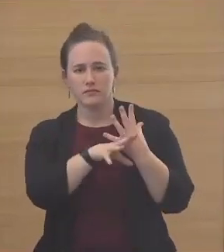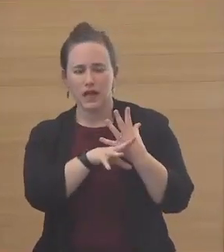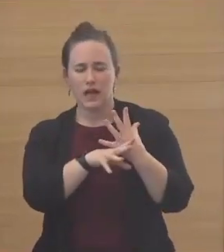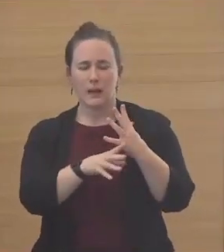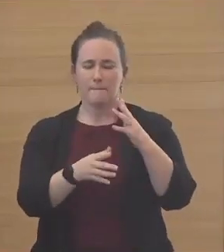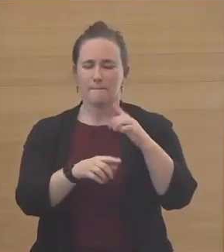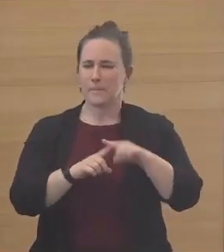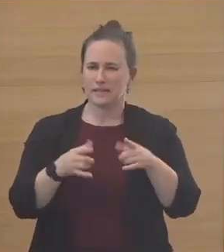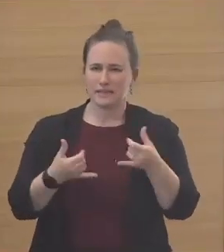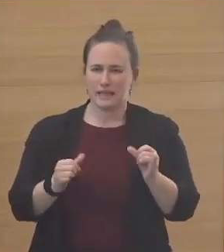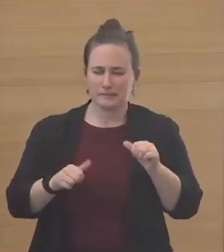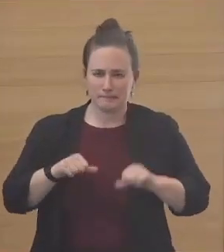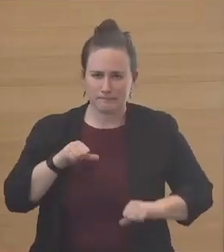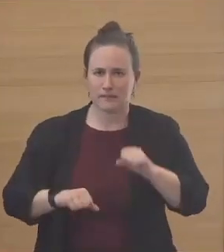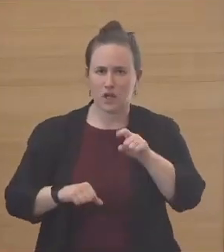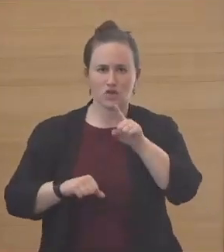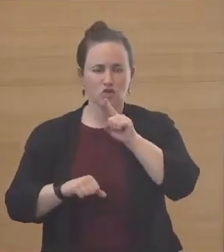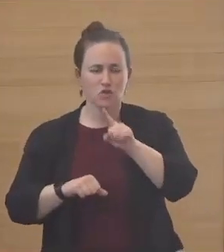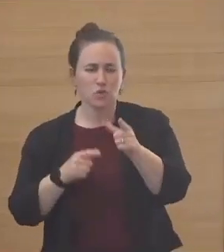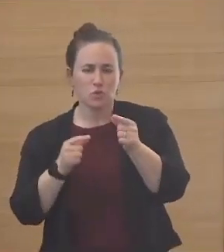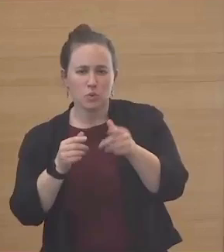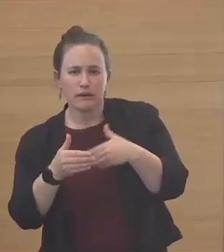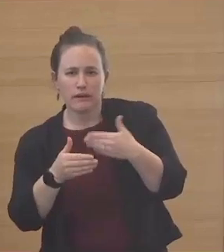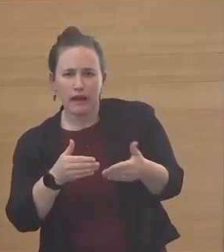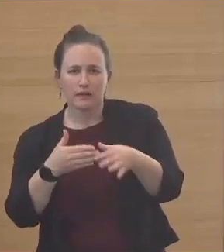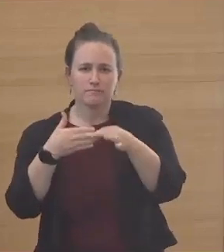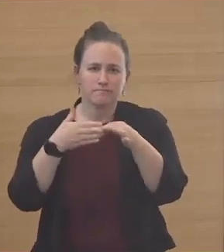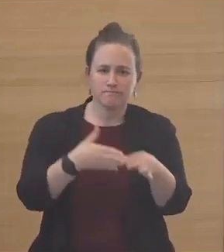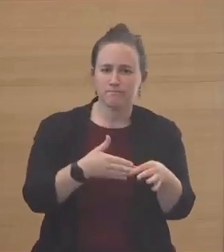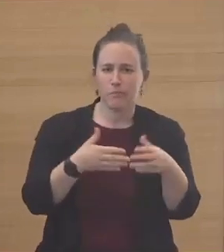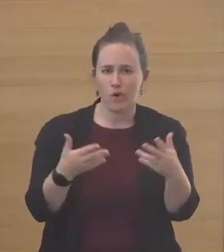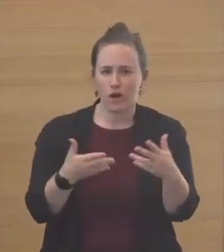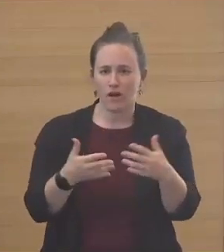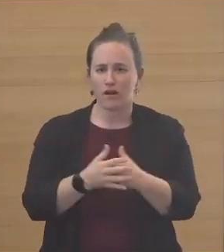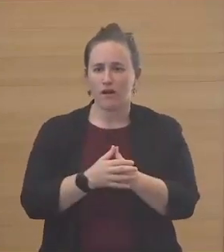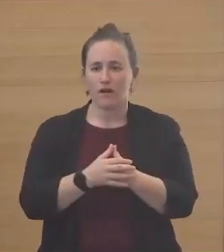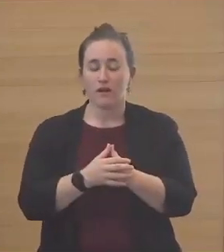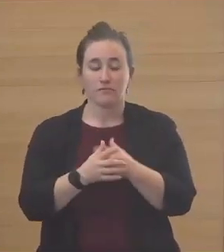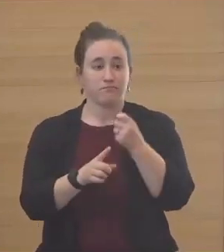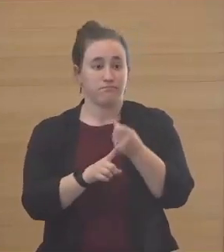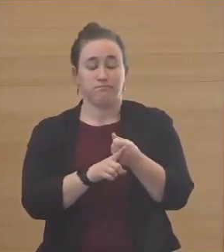the campaign and the committee was going to go in. We unexpectedly started getting